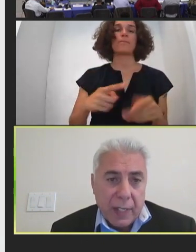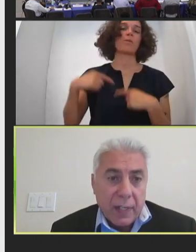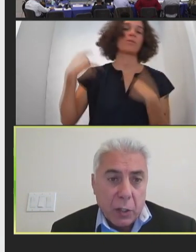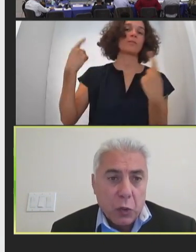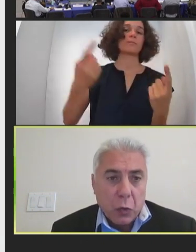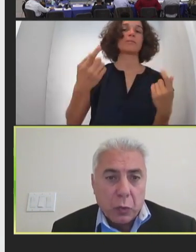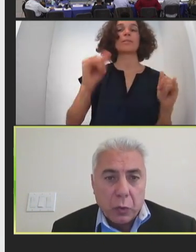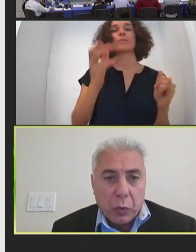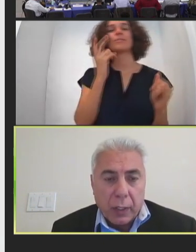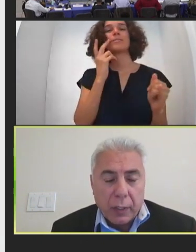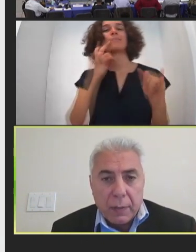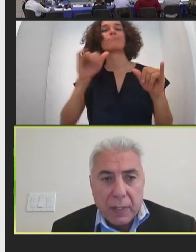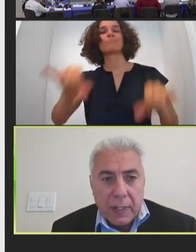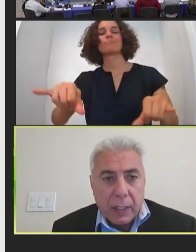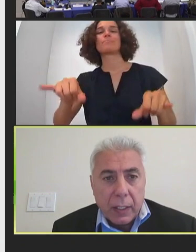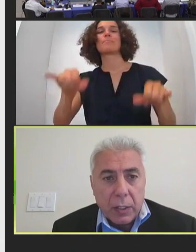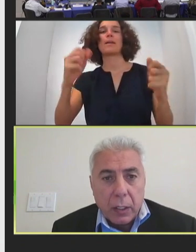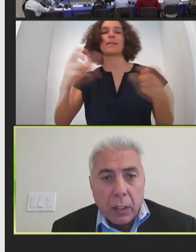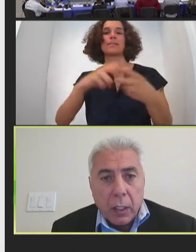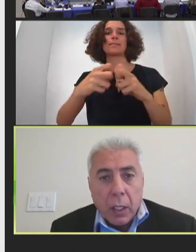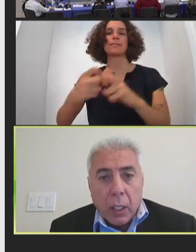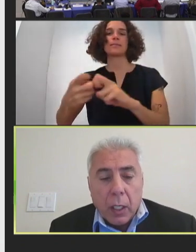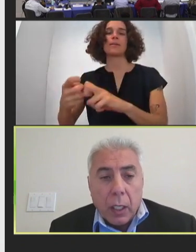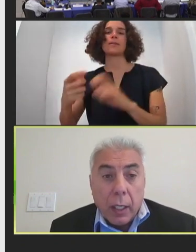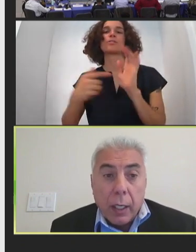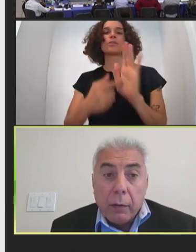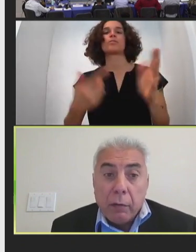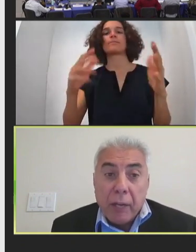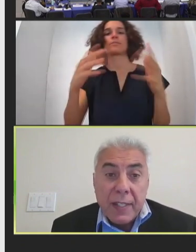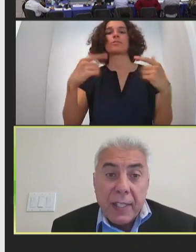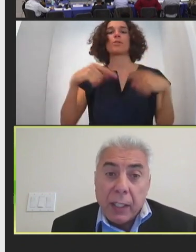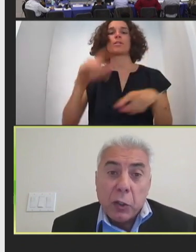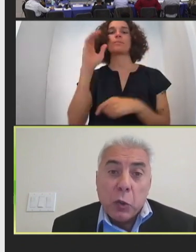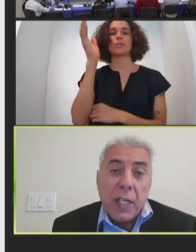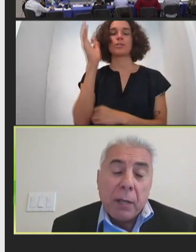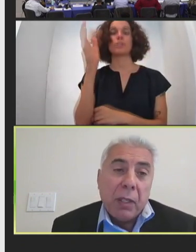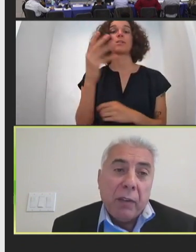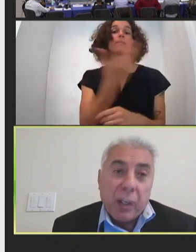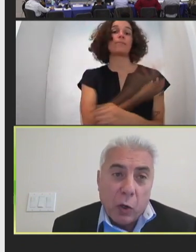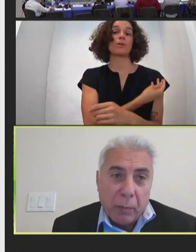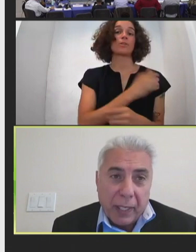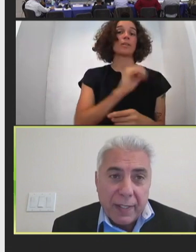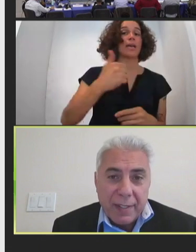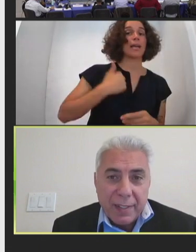as I showed you during this presentation. Vaccine attitudes and beliefs are complex.